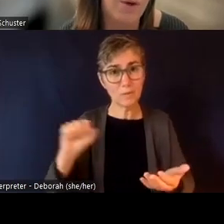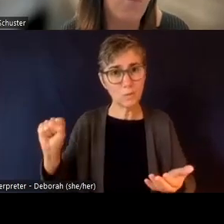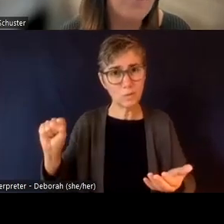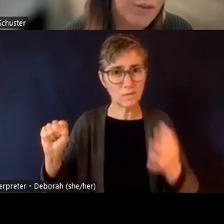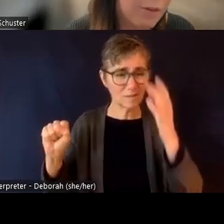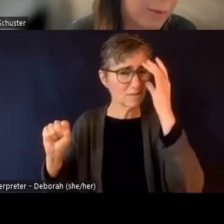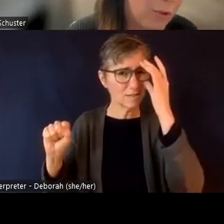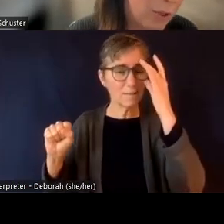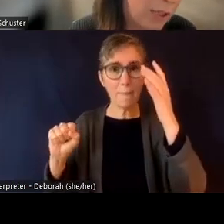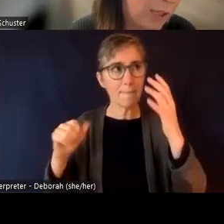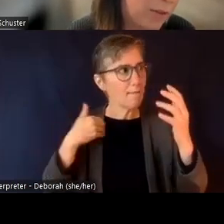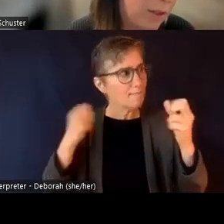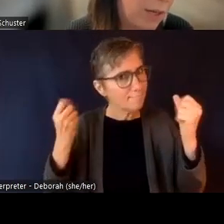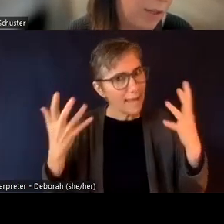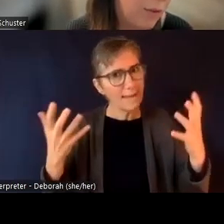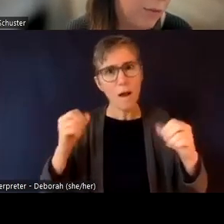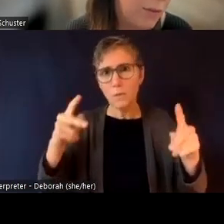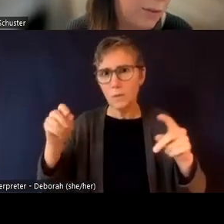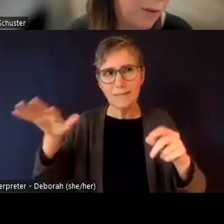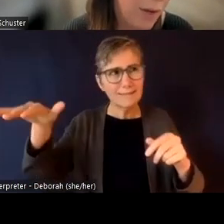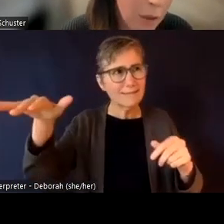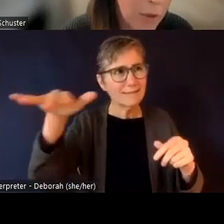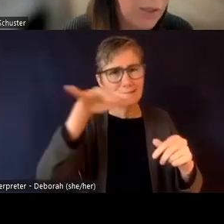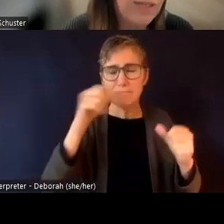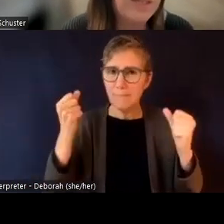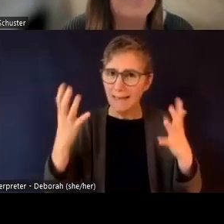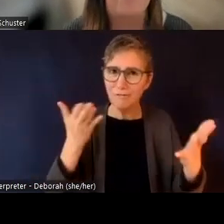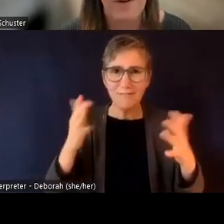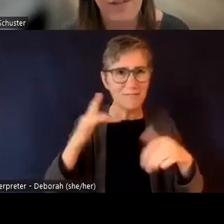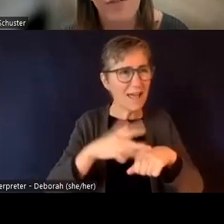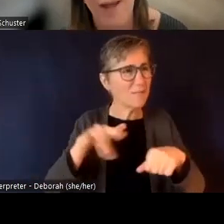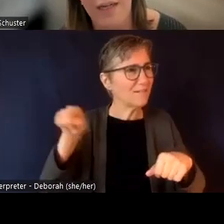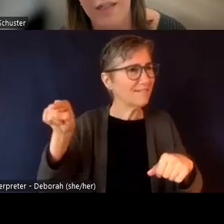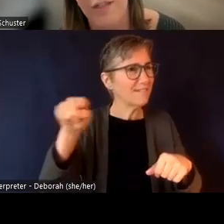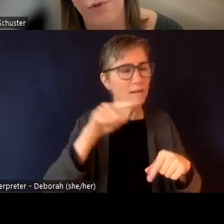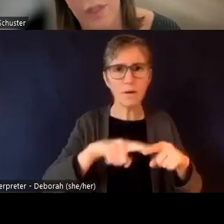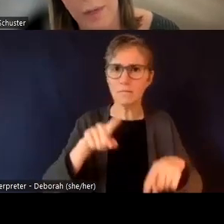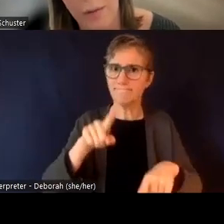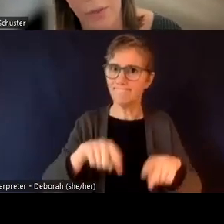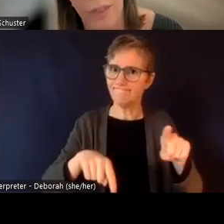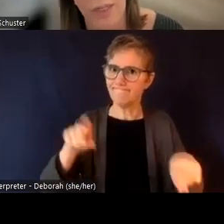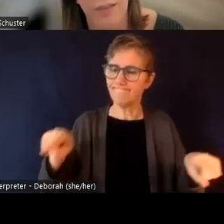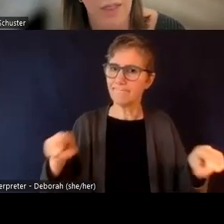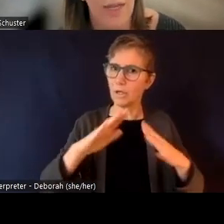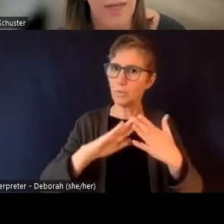a wealth of opportunities and services available, it varies dramatically community by community and